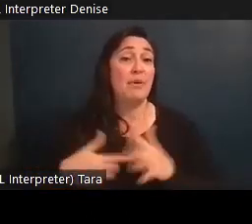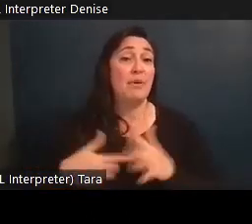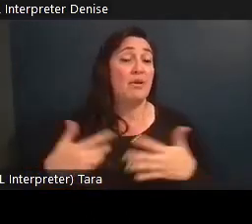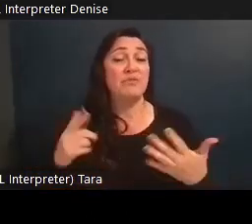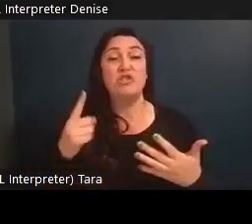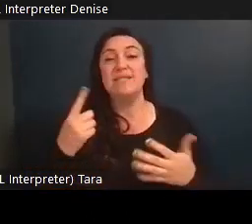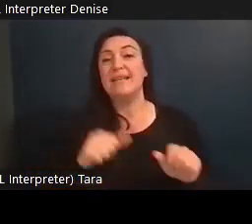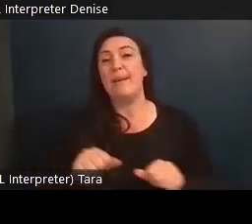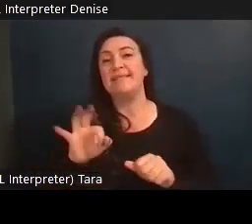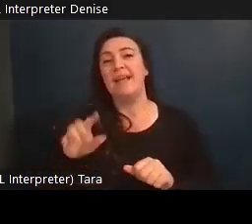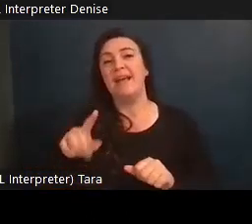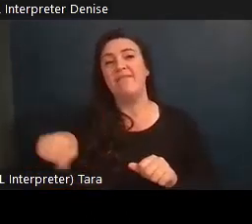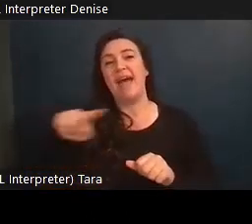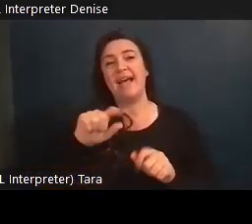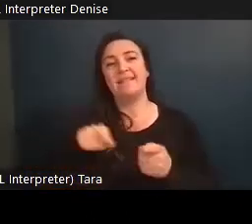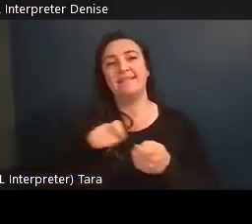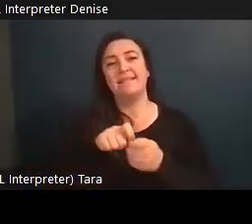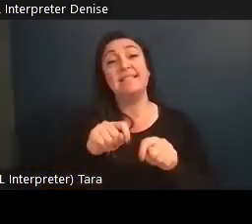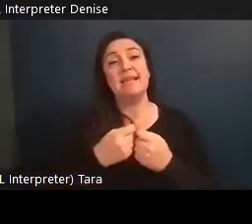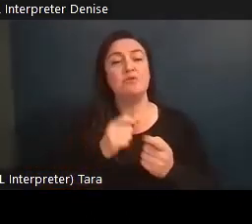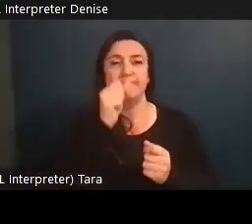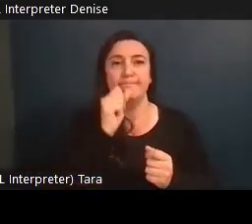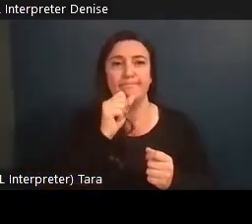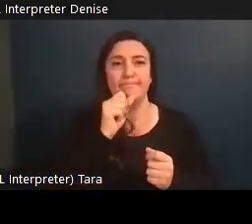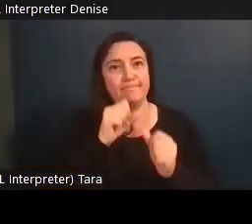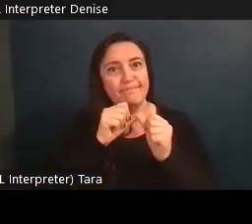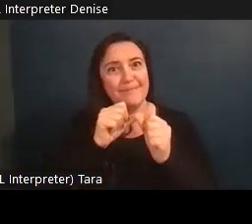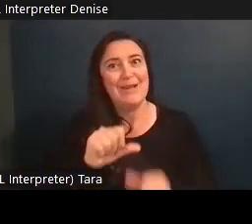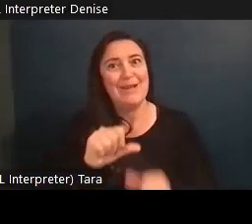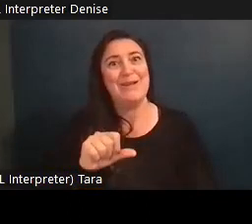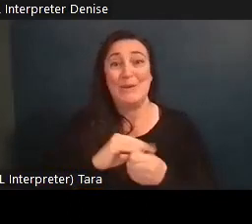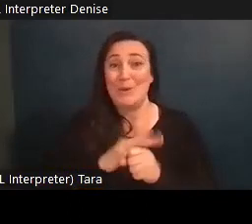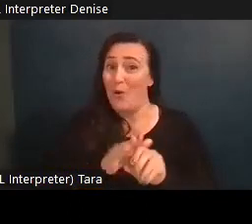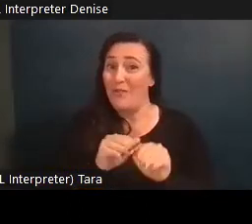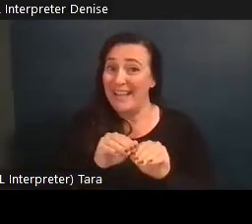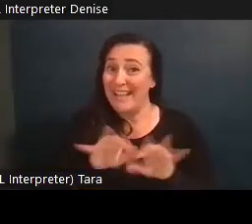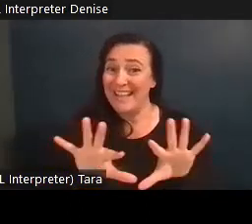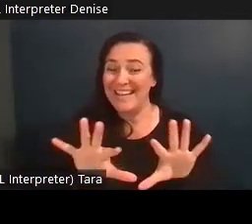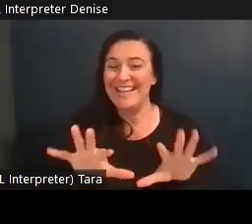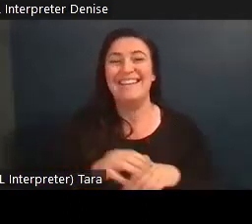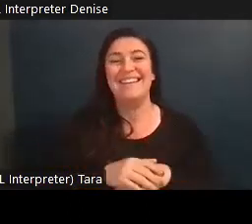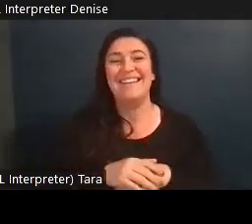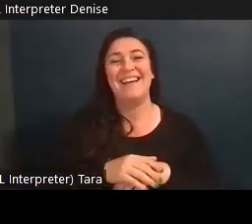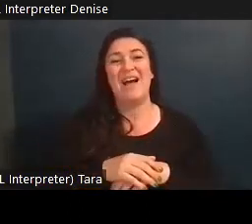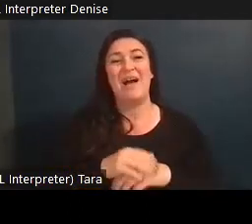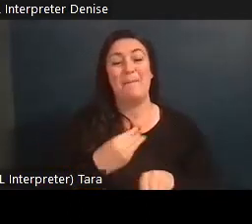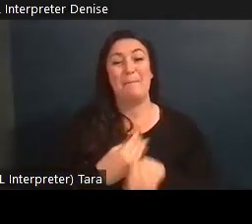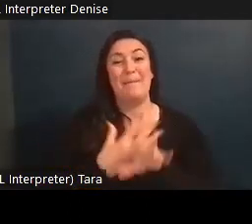weather the COVID-19 pandemic. Meeting with ranchers over Zoom isn't something that a lot of teams would have pulled off, but